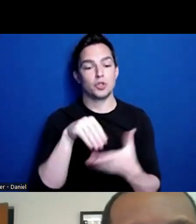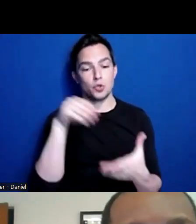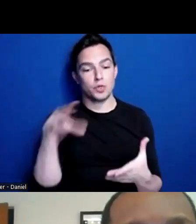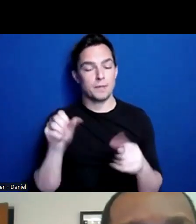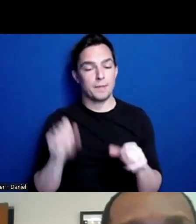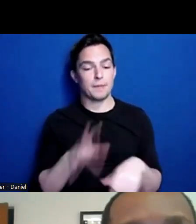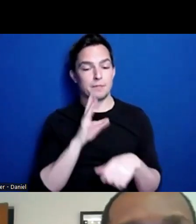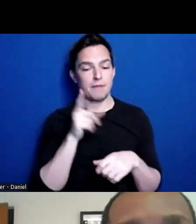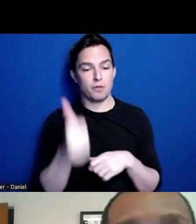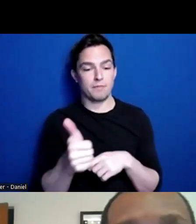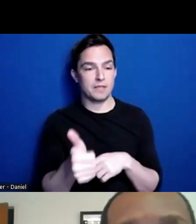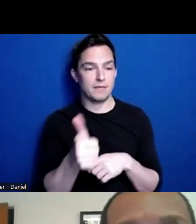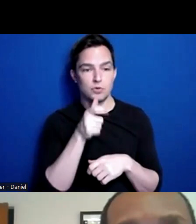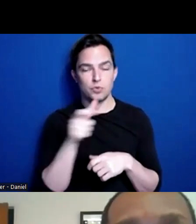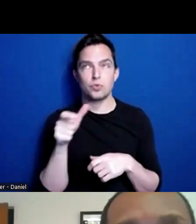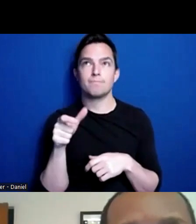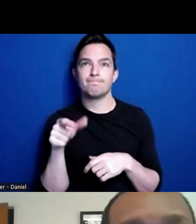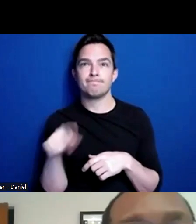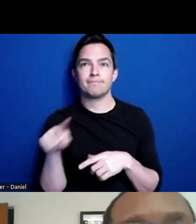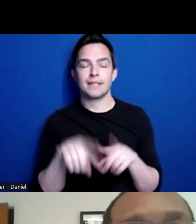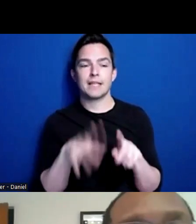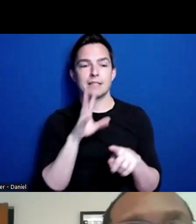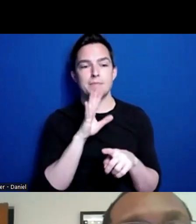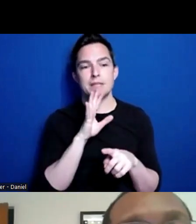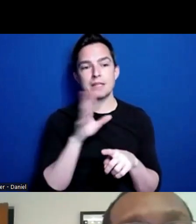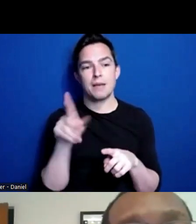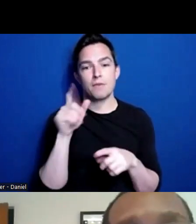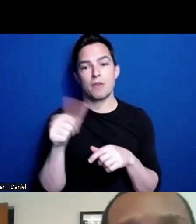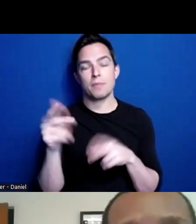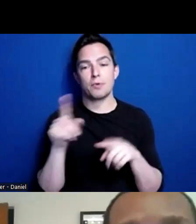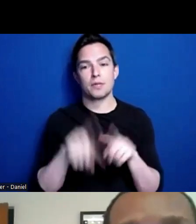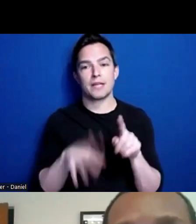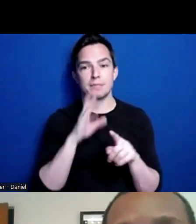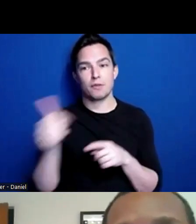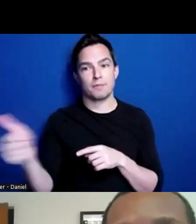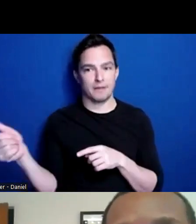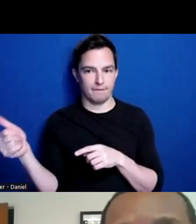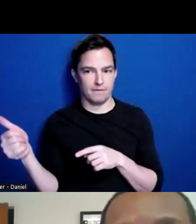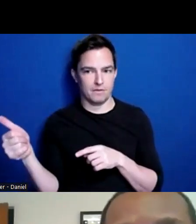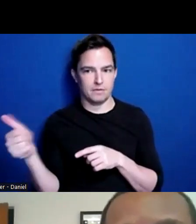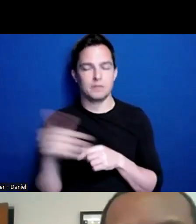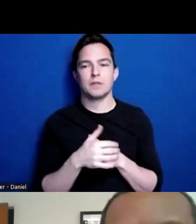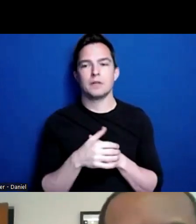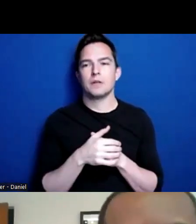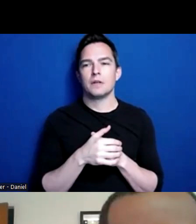themselves who cannot speak, speak up for others who cannot speak for themselves. And through,